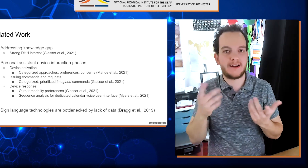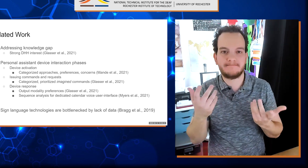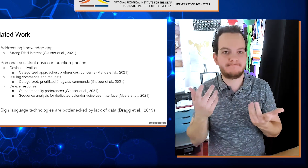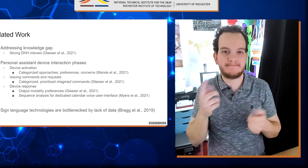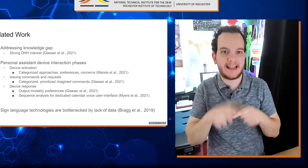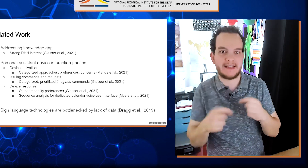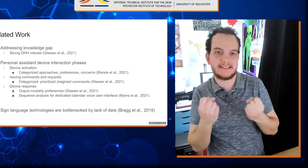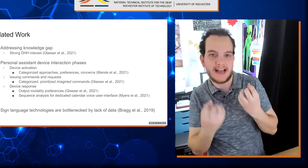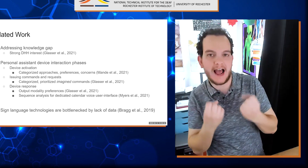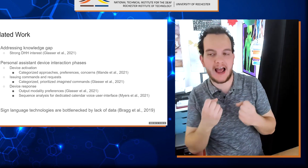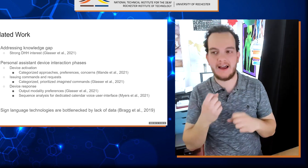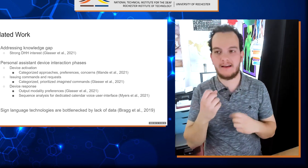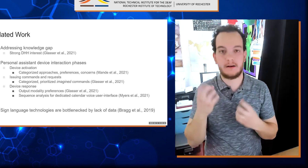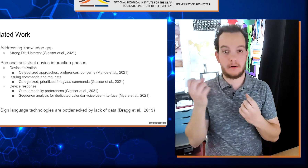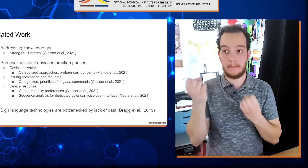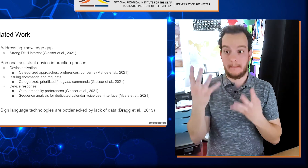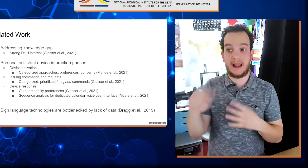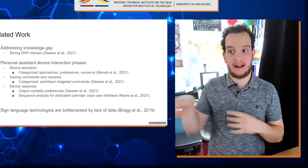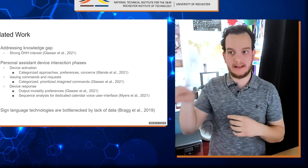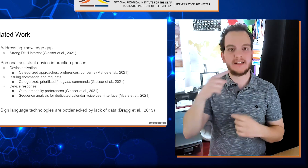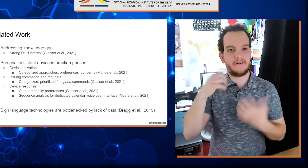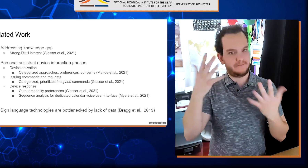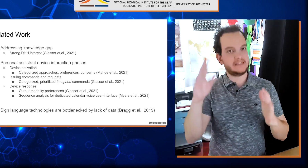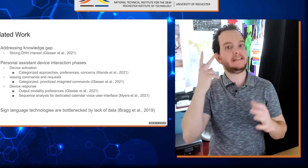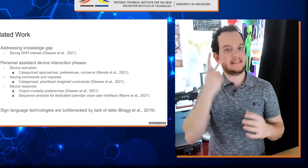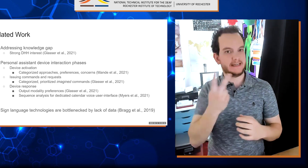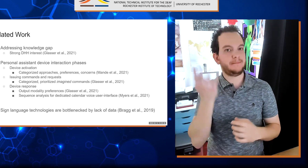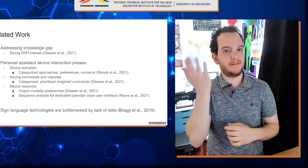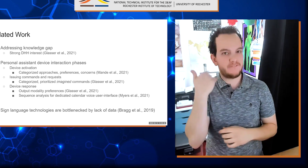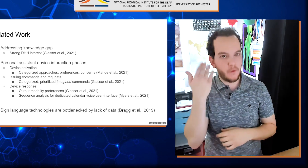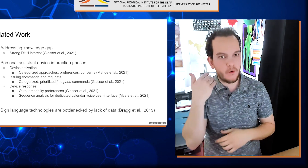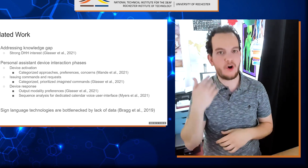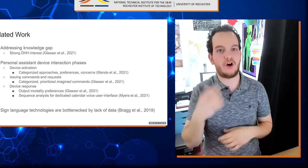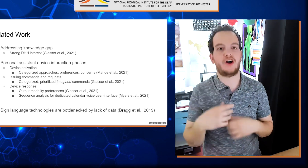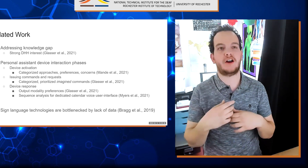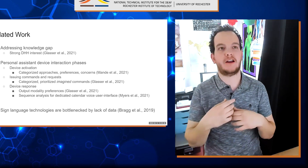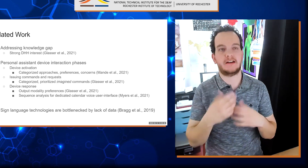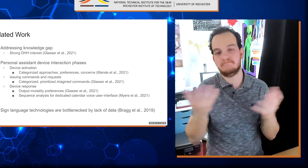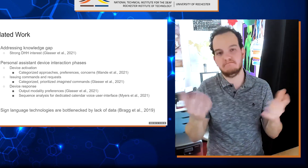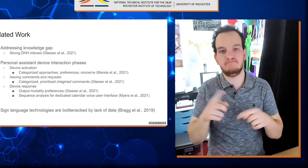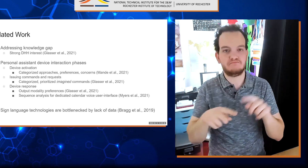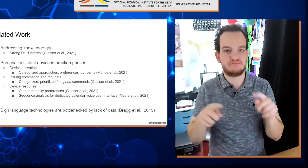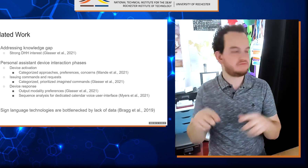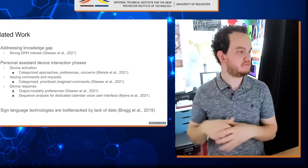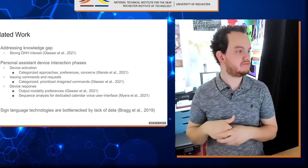Many of the respondents said, Yes, that would be very cool. But they don't use them really